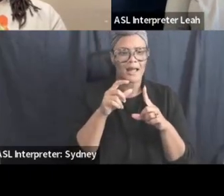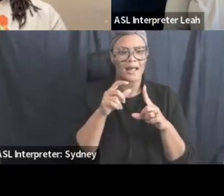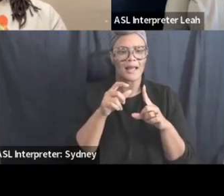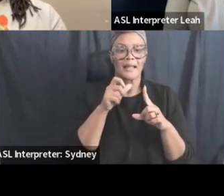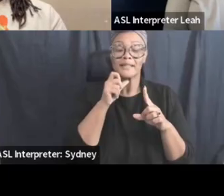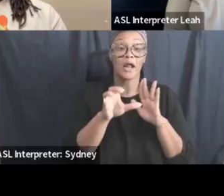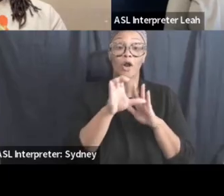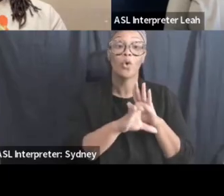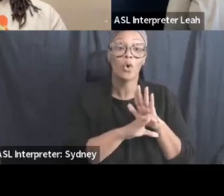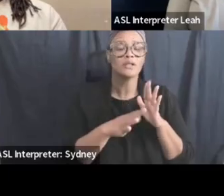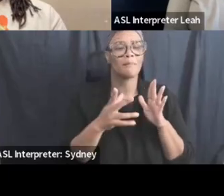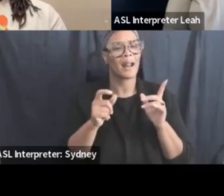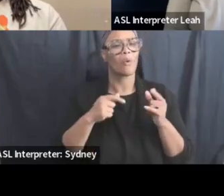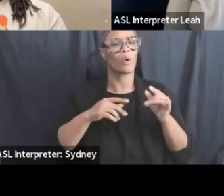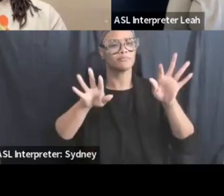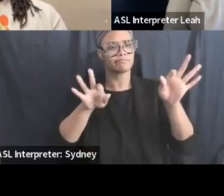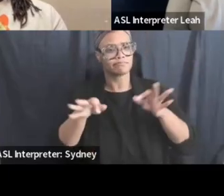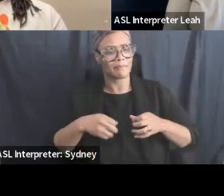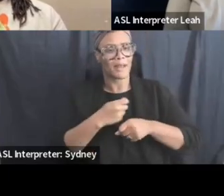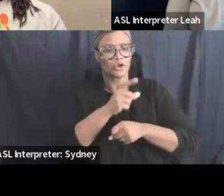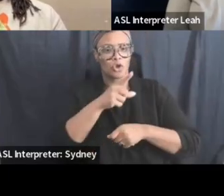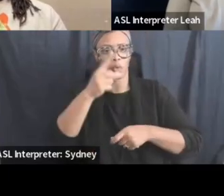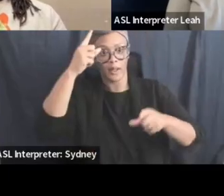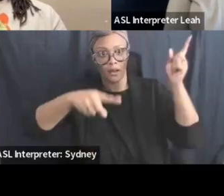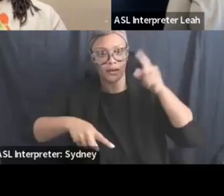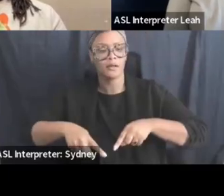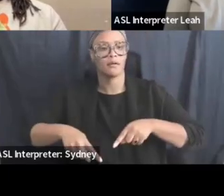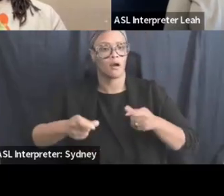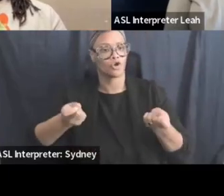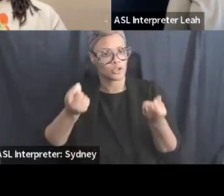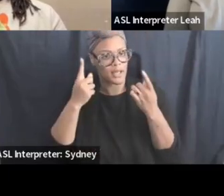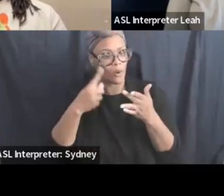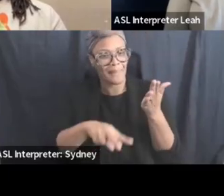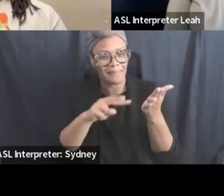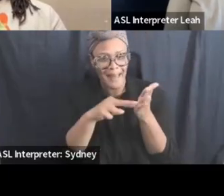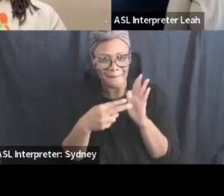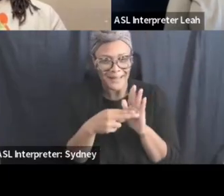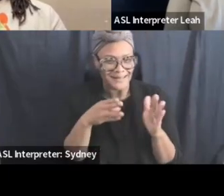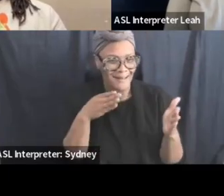foundation of what we're talking about when we say anti-blackness, right? And so we're thinking about